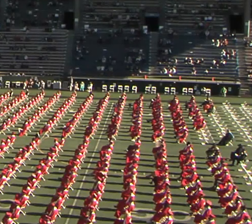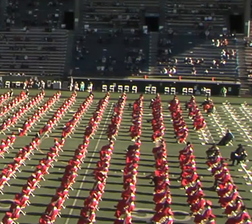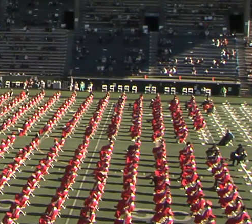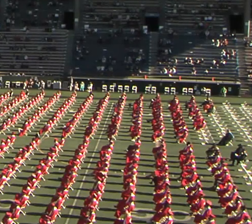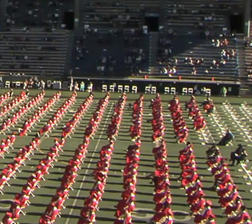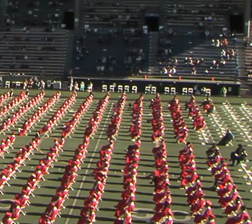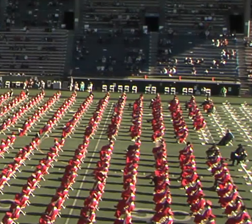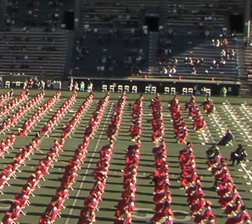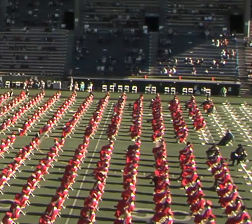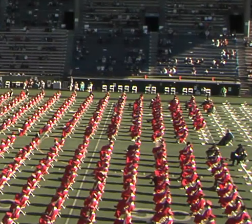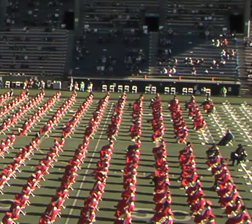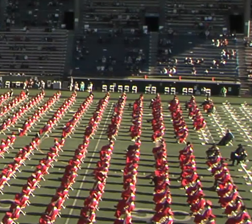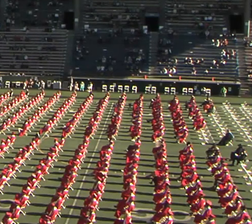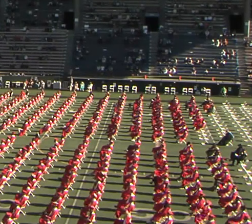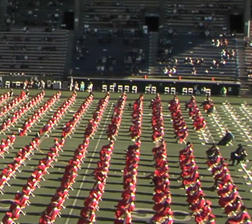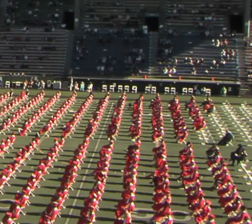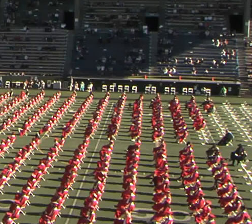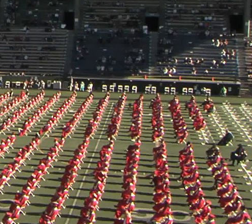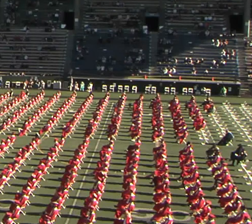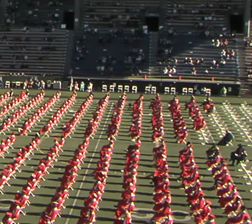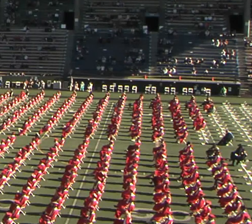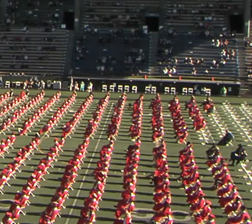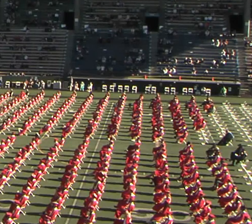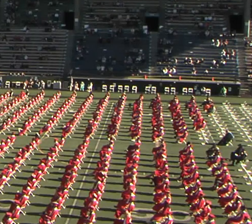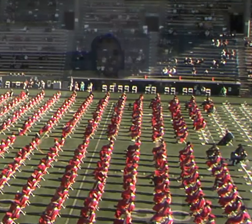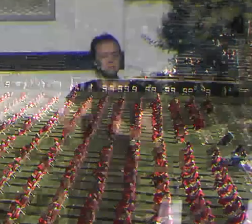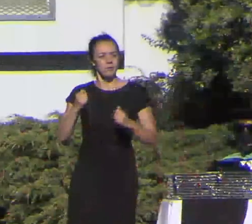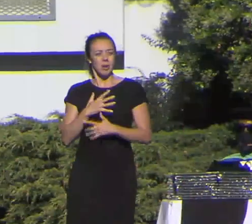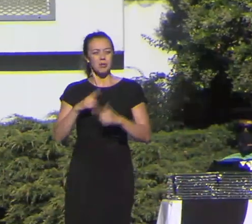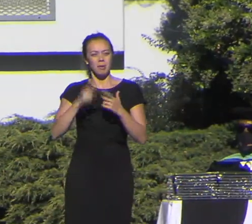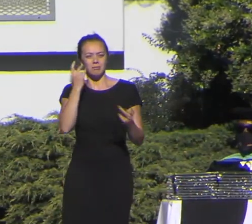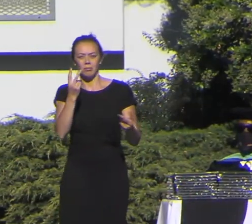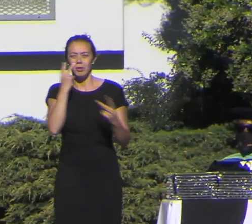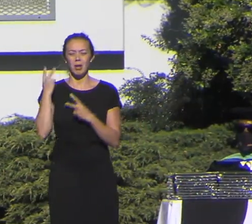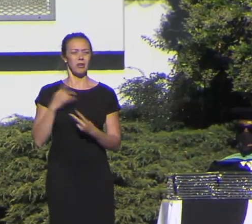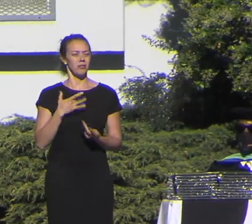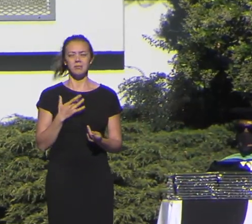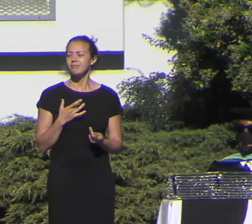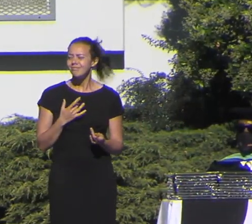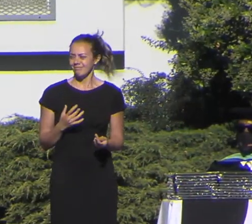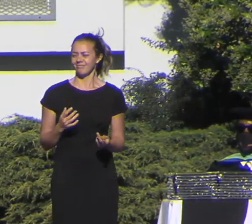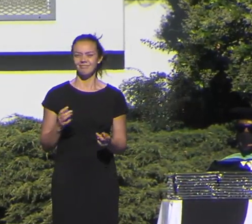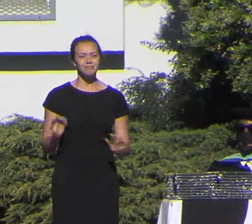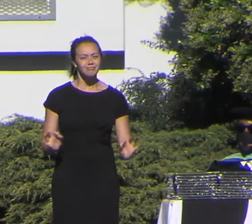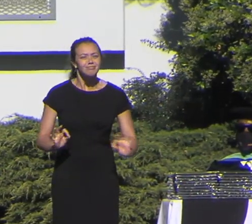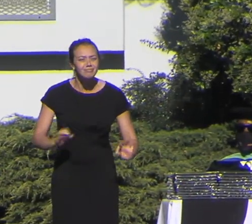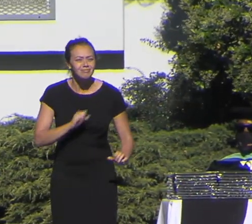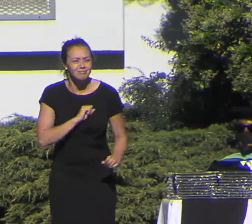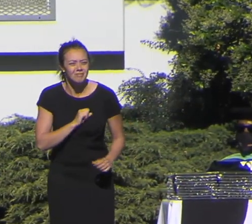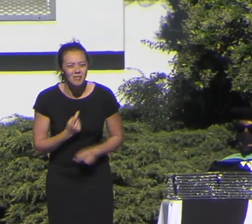Those were real fears and yet they seem trivial now compared to the challenges you have faced.